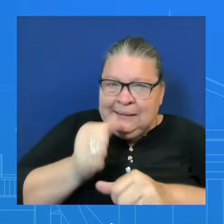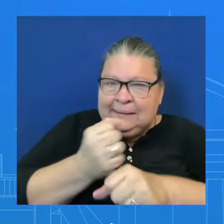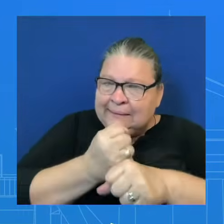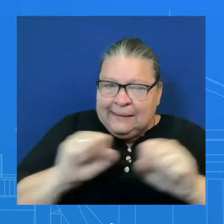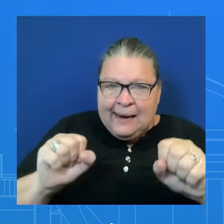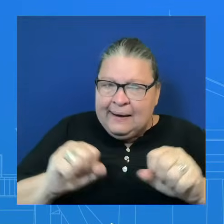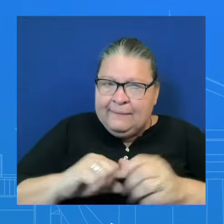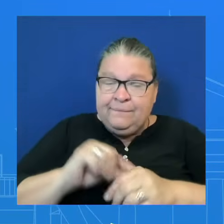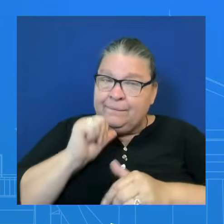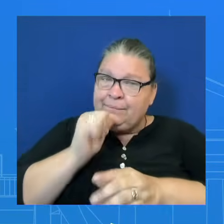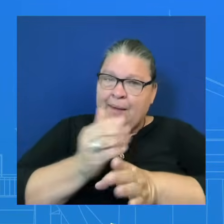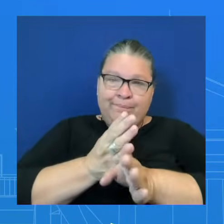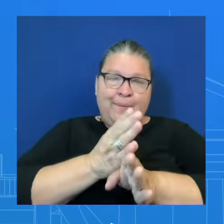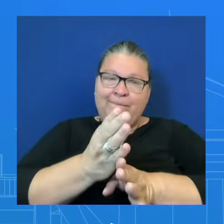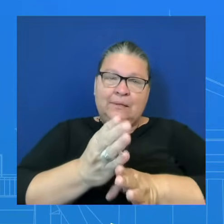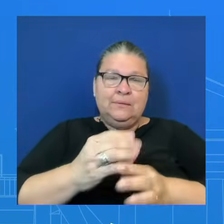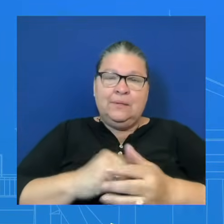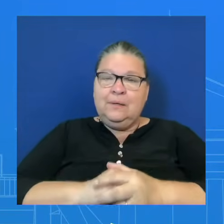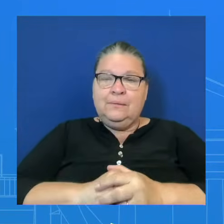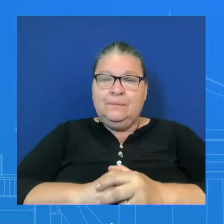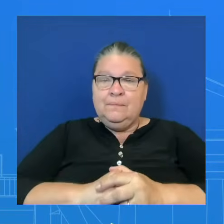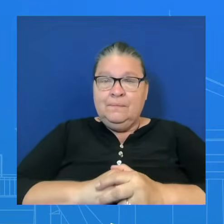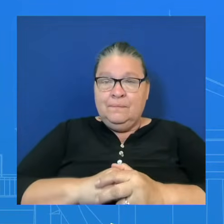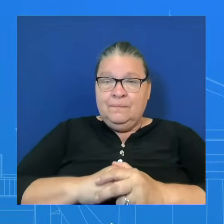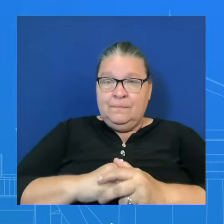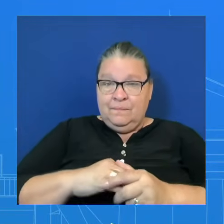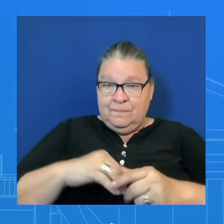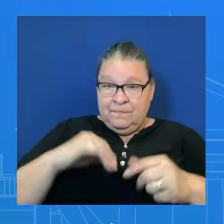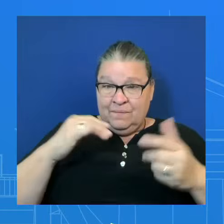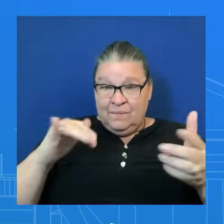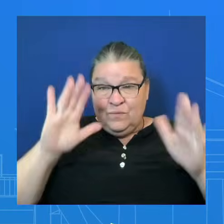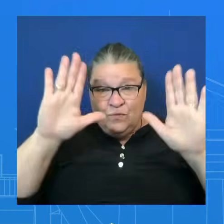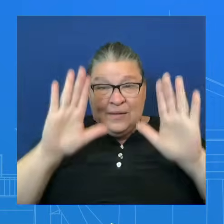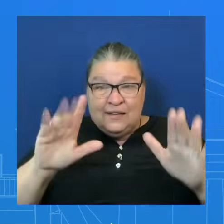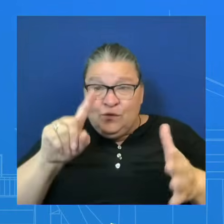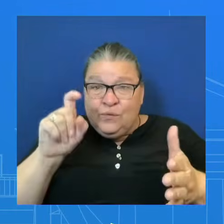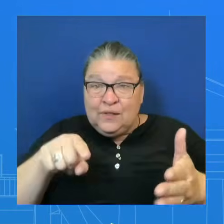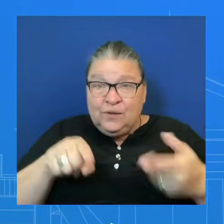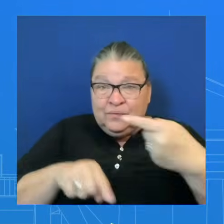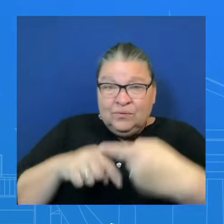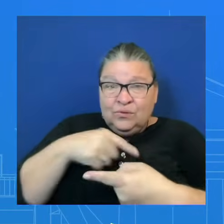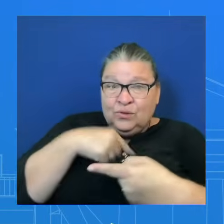I think that's a great question to ask them. What I would tell you from our perspective is: